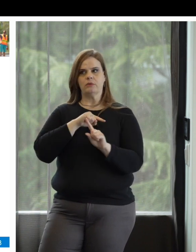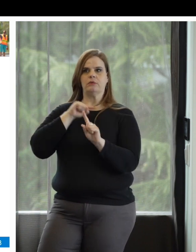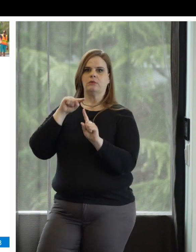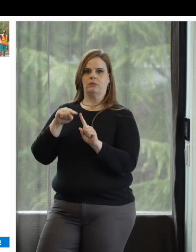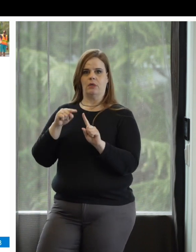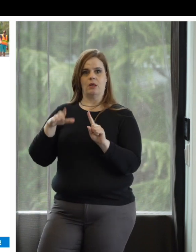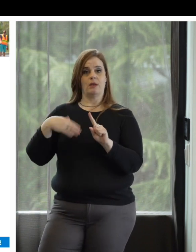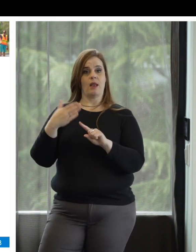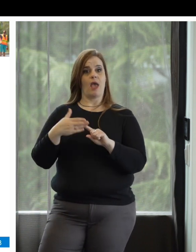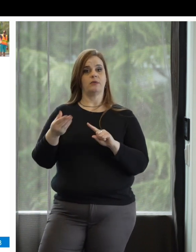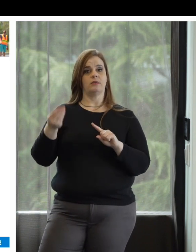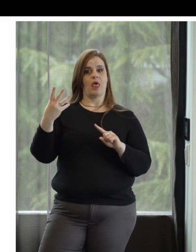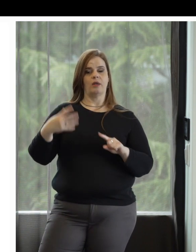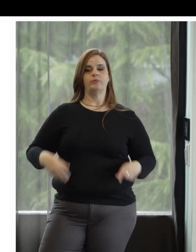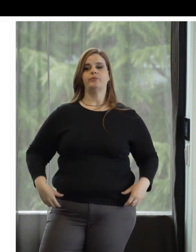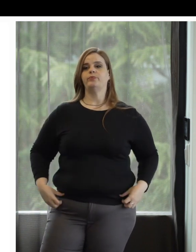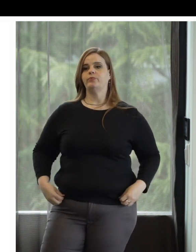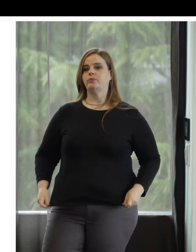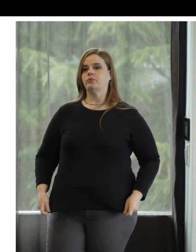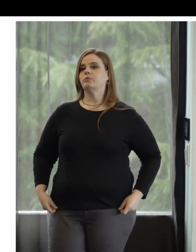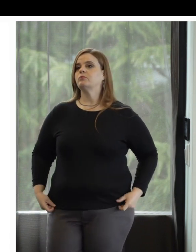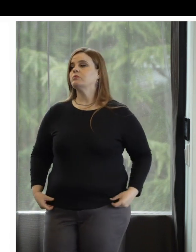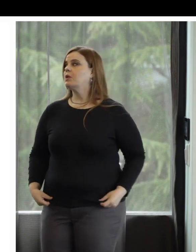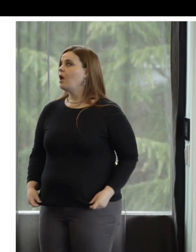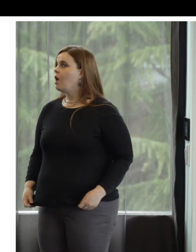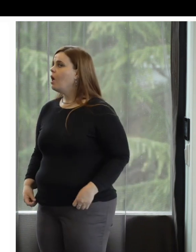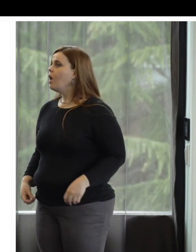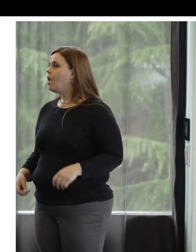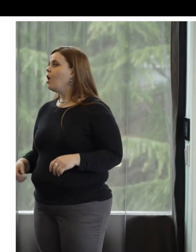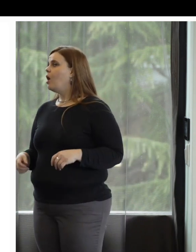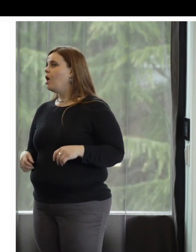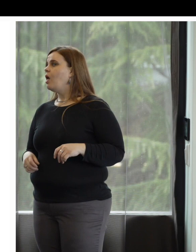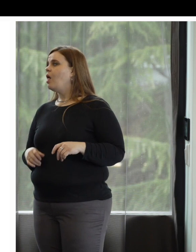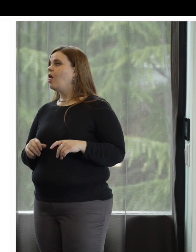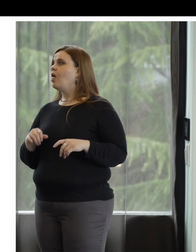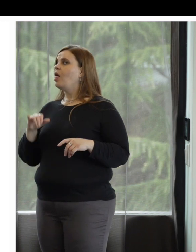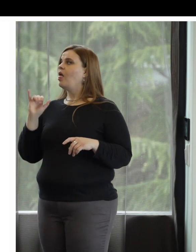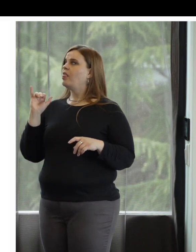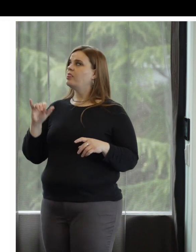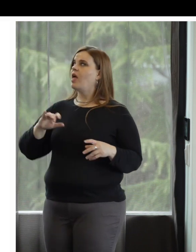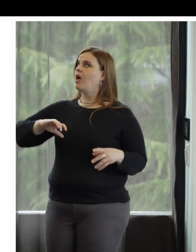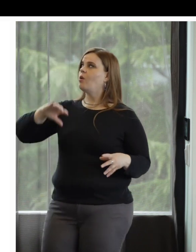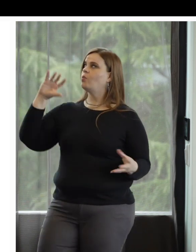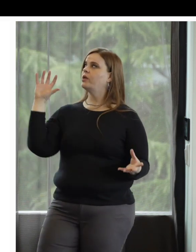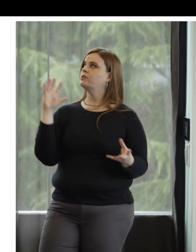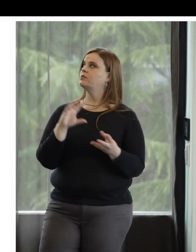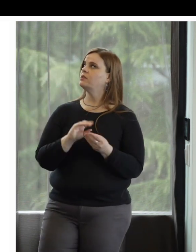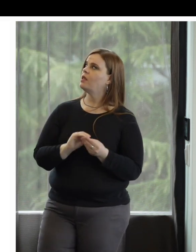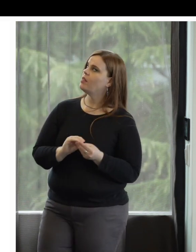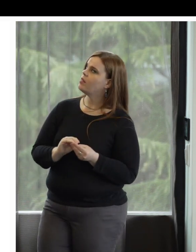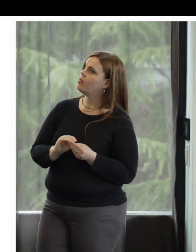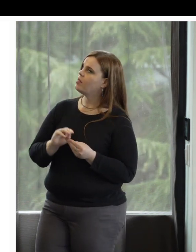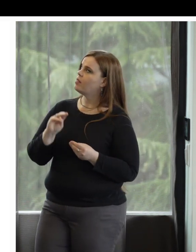looking for. . . . That was the M A T S A project out of the M A T S A